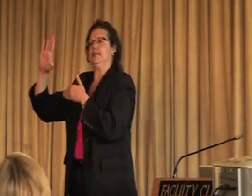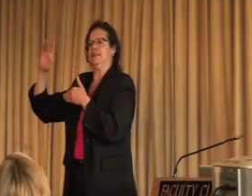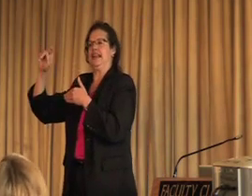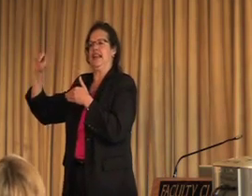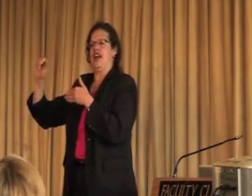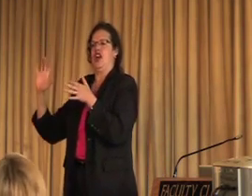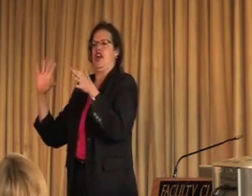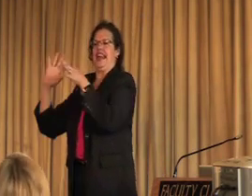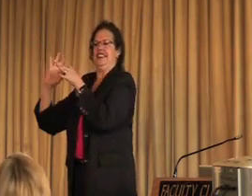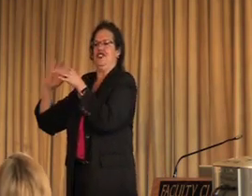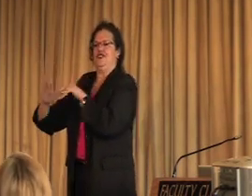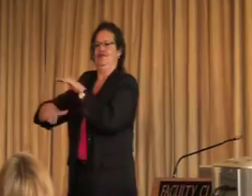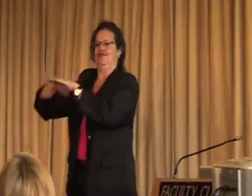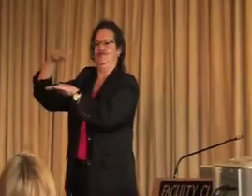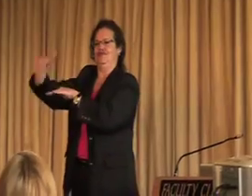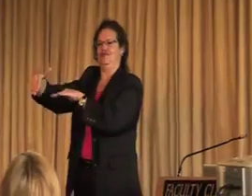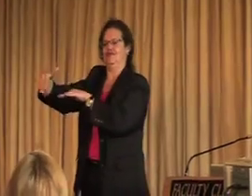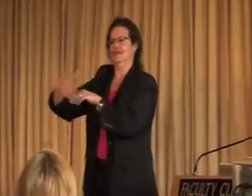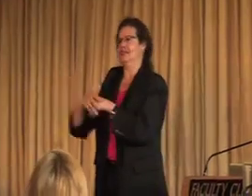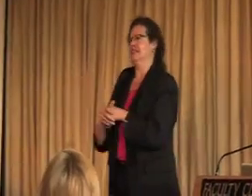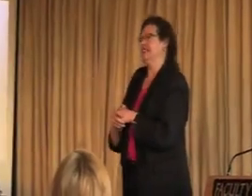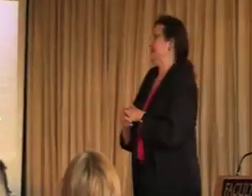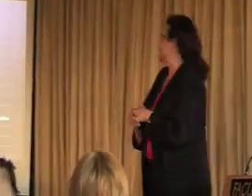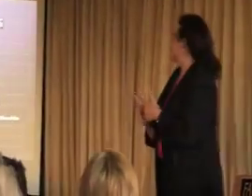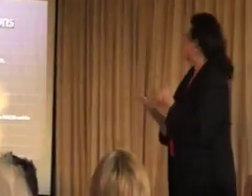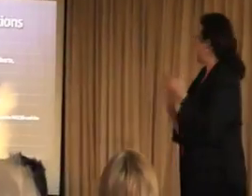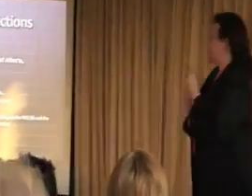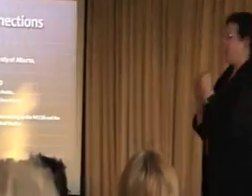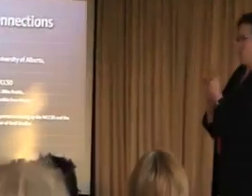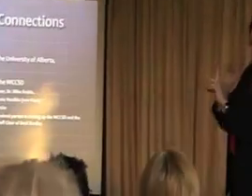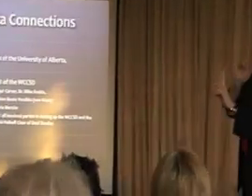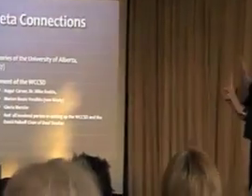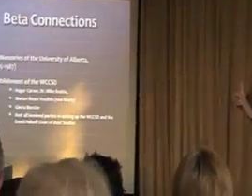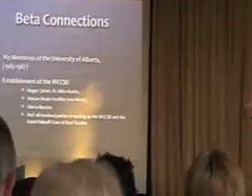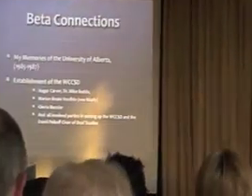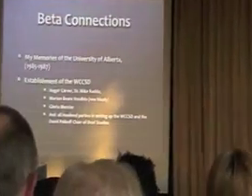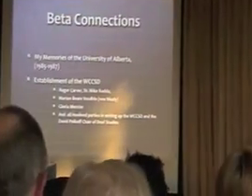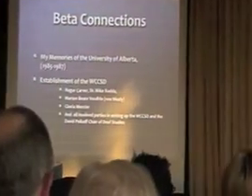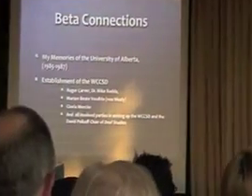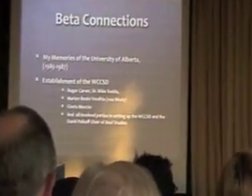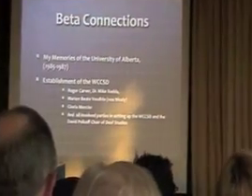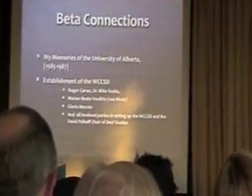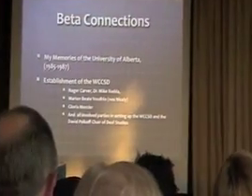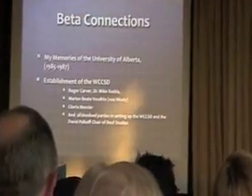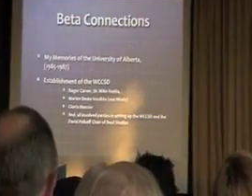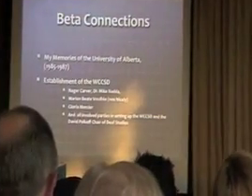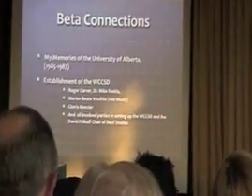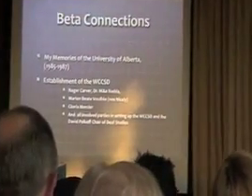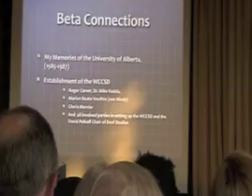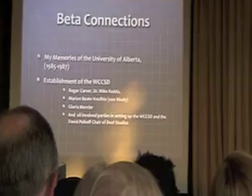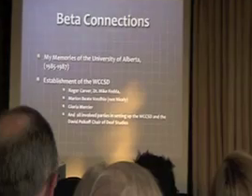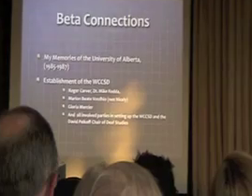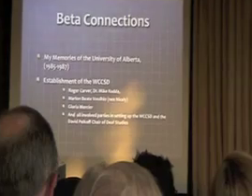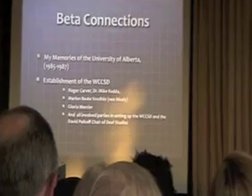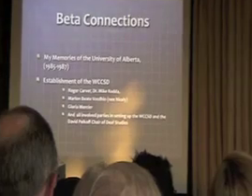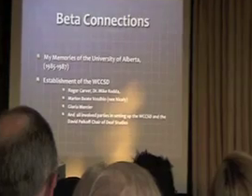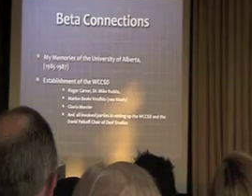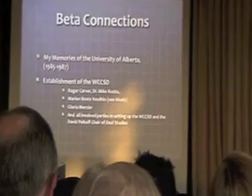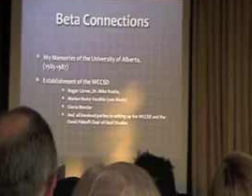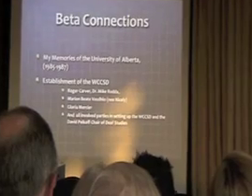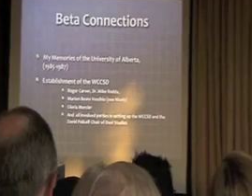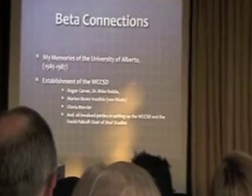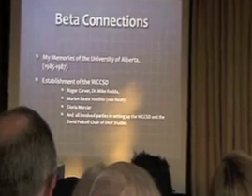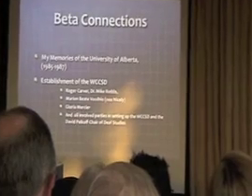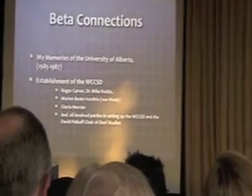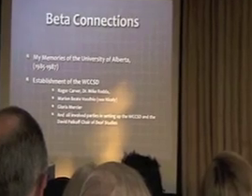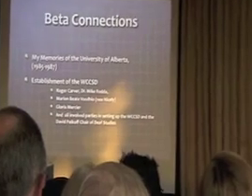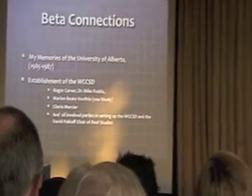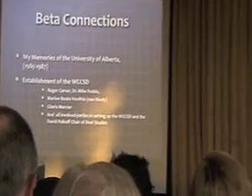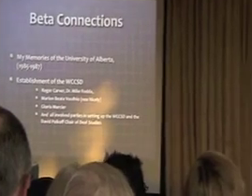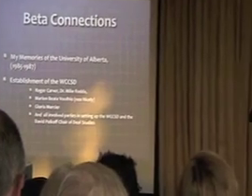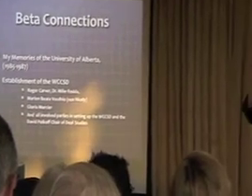Now, going on from alpha to beta, I want to talk about the beta connections and share